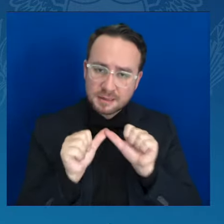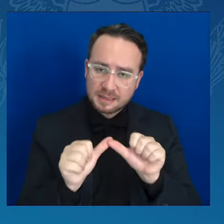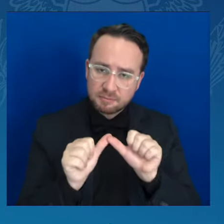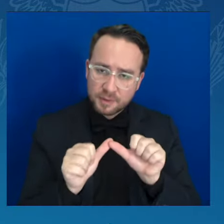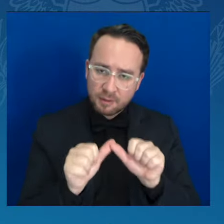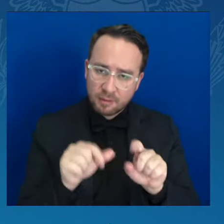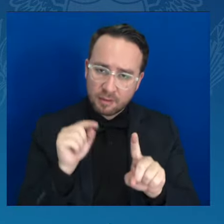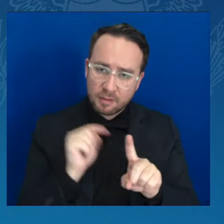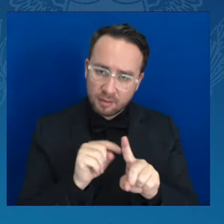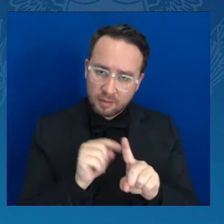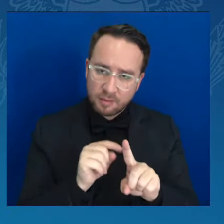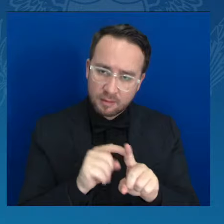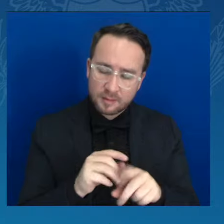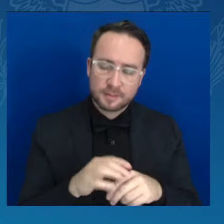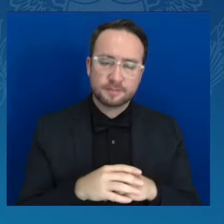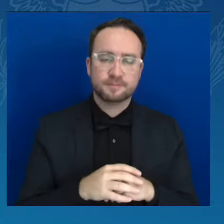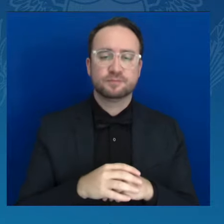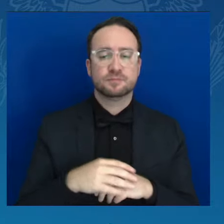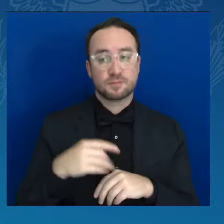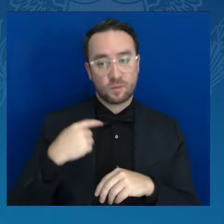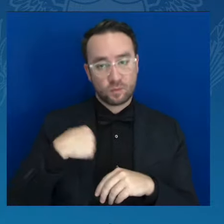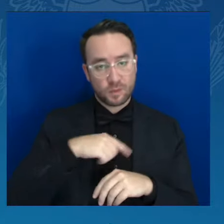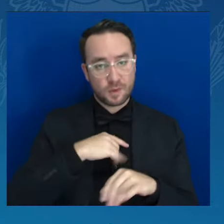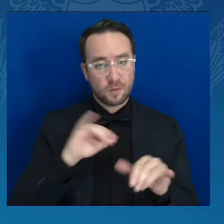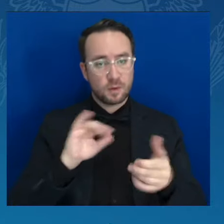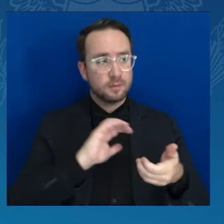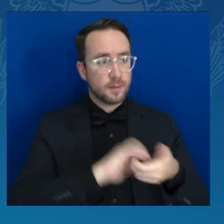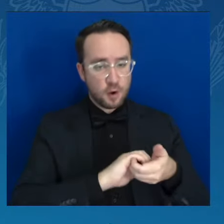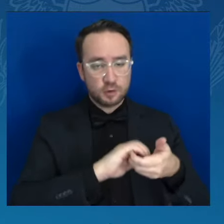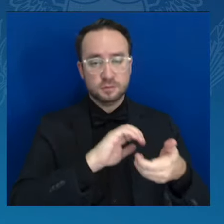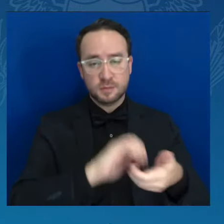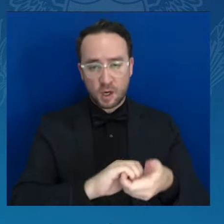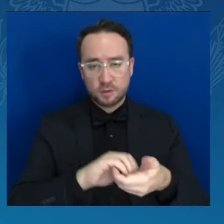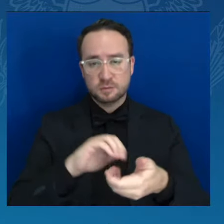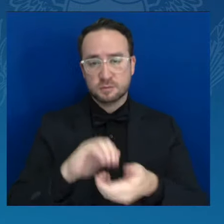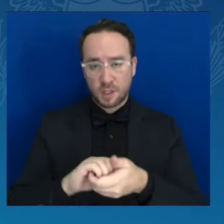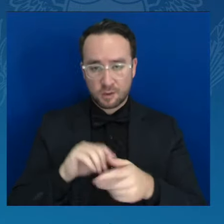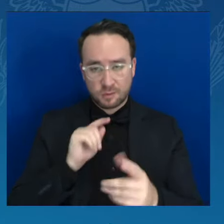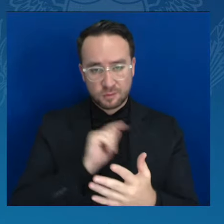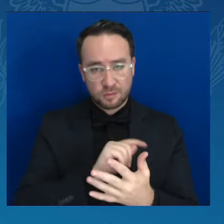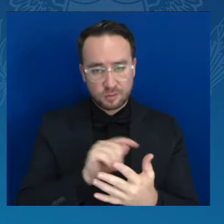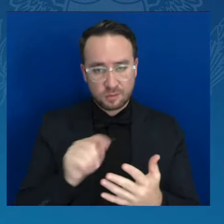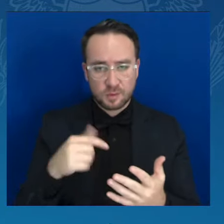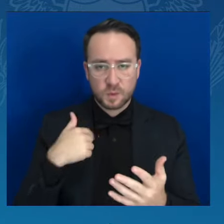both around the world and all of our partners across the interagency reflected on this dais here today. So thank you, Phil.